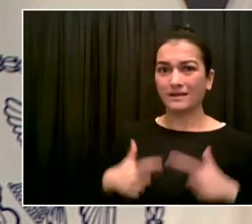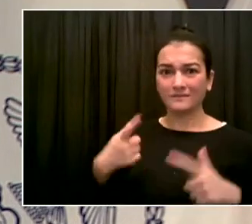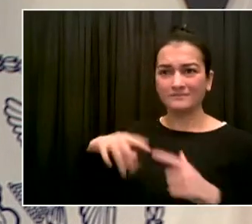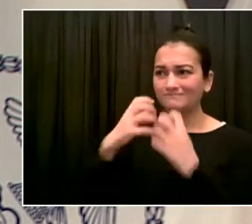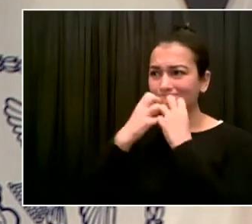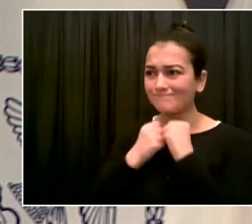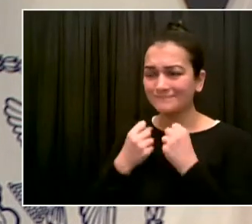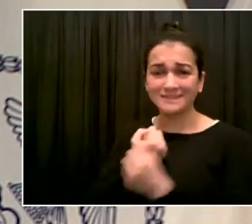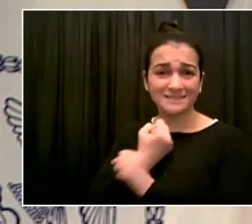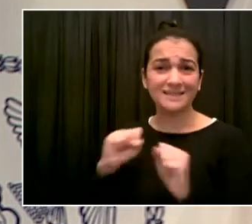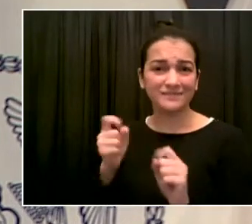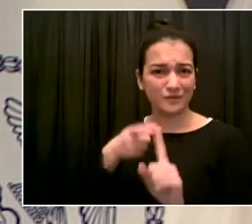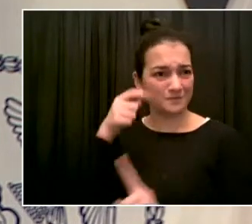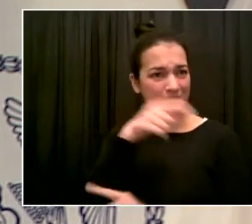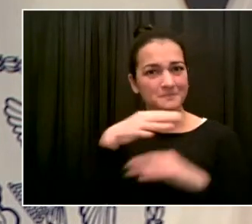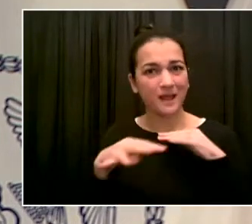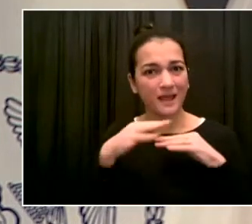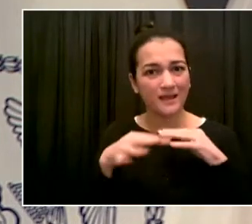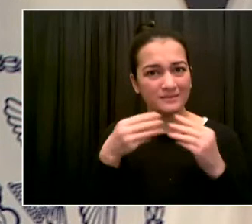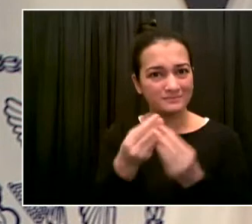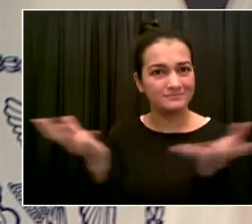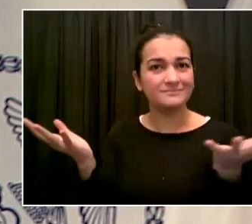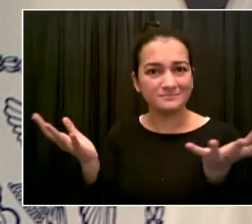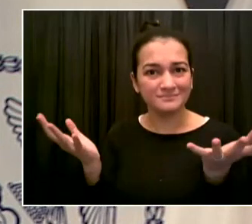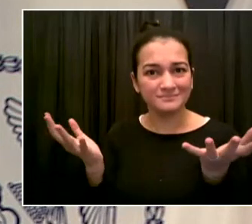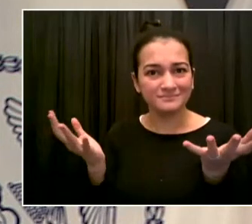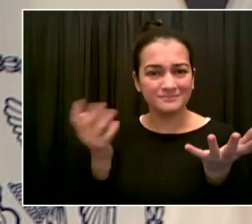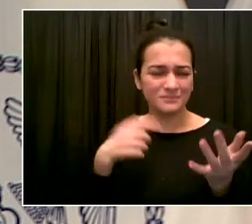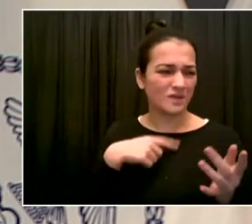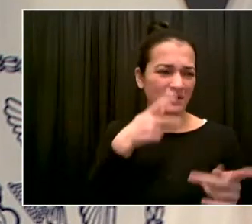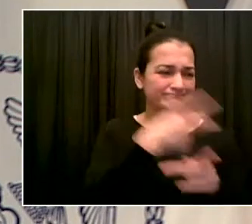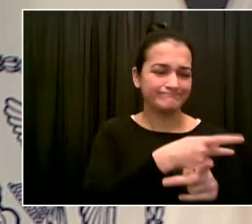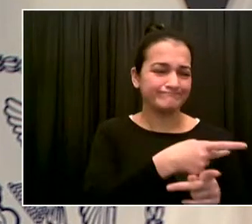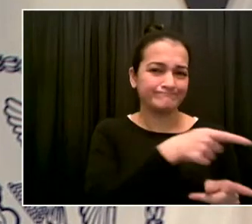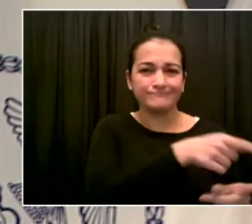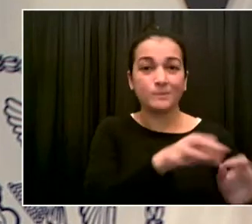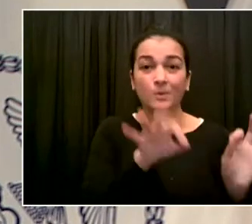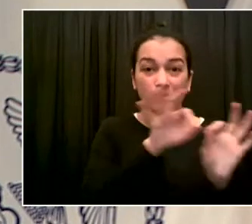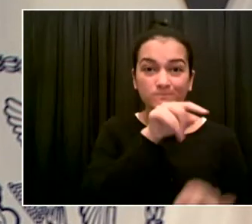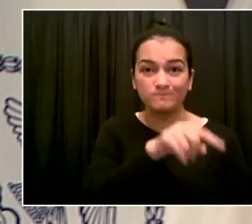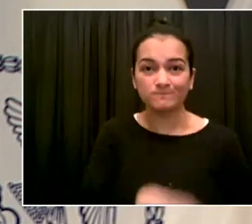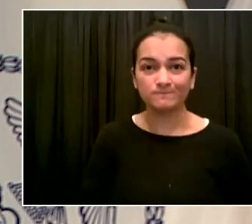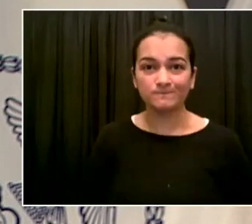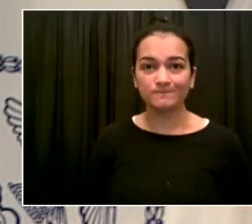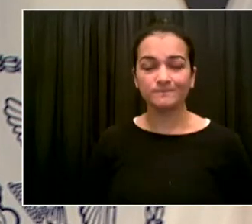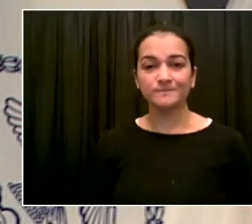MADE TO ADDRESS THE CONCERNS AND SOME OF THE ISSUES WITH IPRMOVED QUIALTY OF LIFE BUT THIS IS SOMETHING THAT'S REALLY IMPORTANT FOR